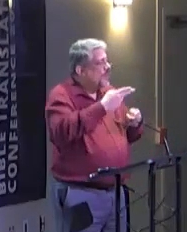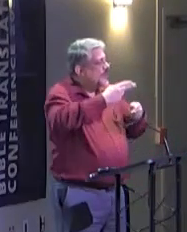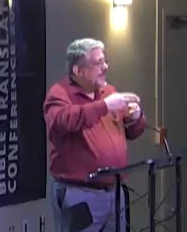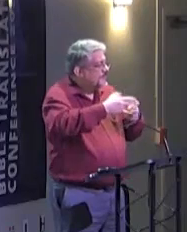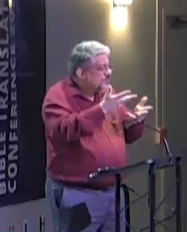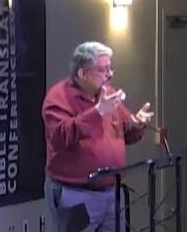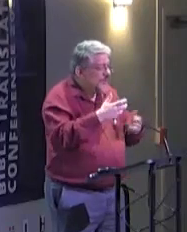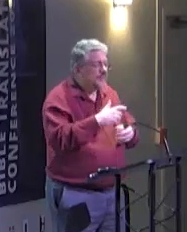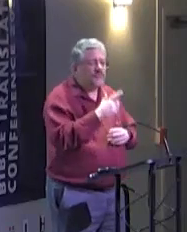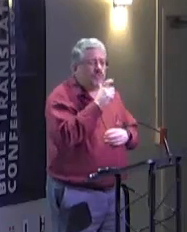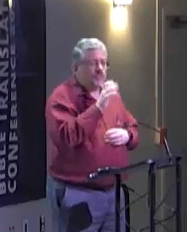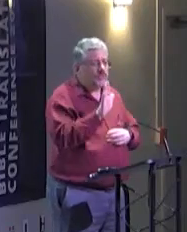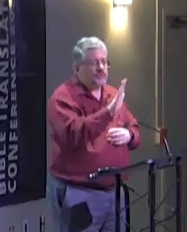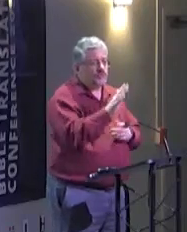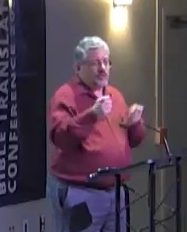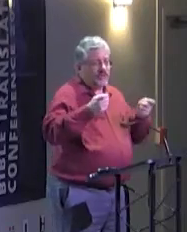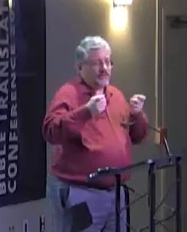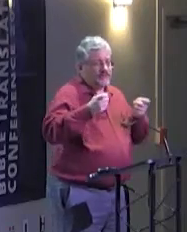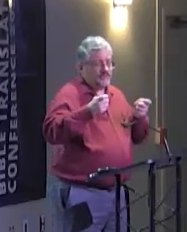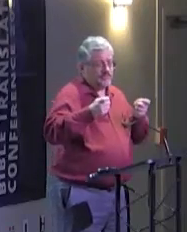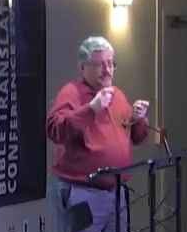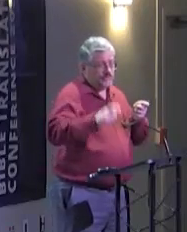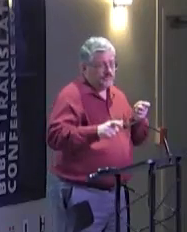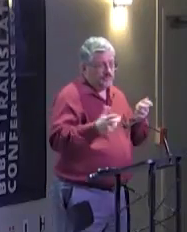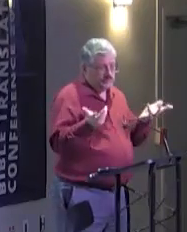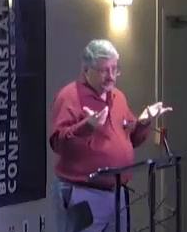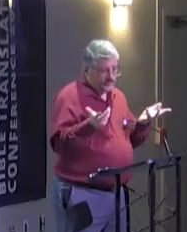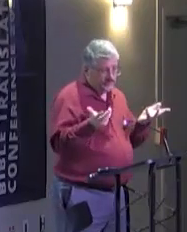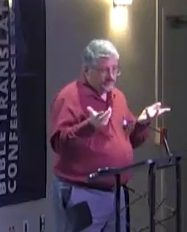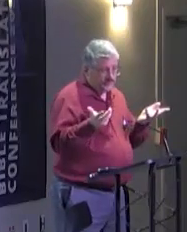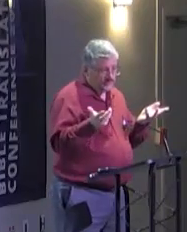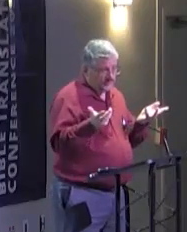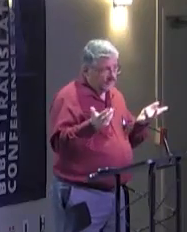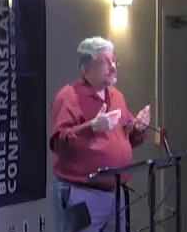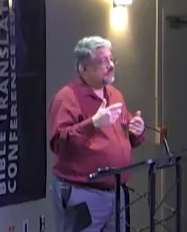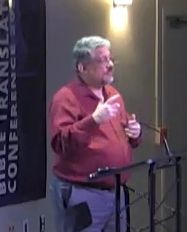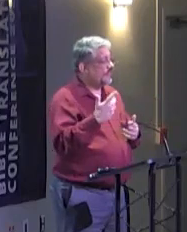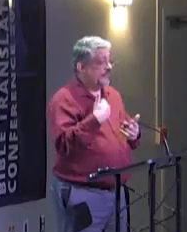And just let us know, hey, which translation team is using it? What's the name of the person who's managing it?